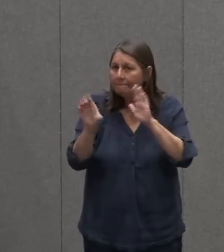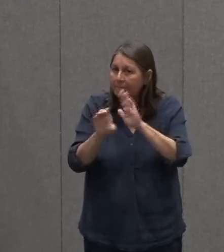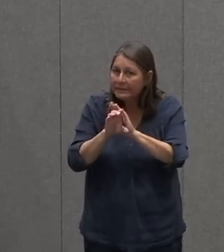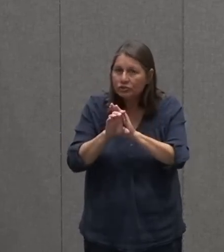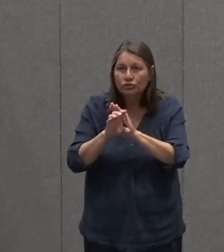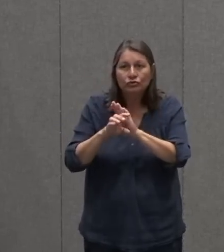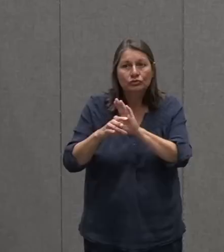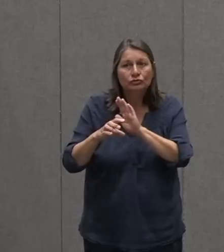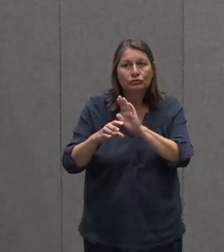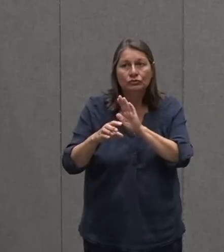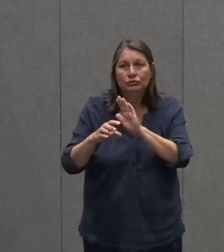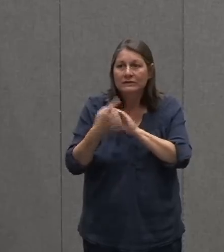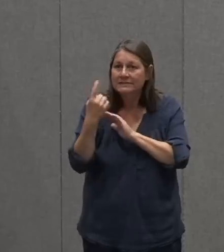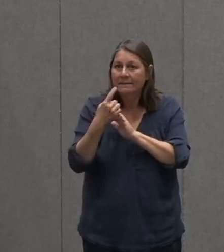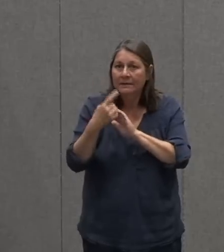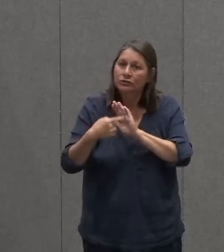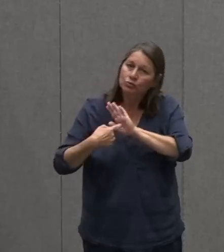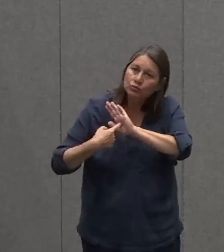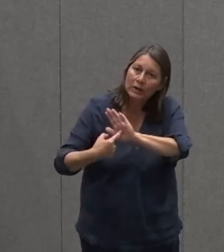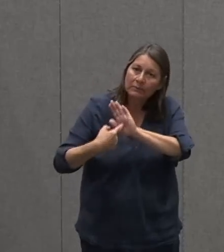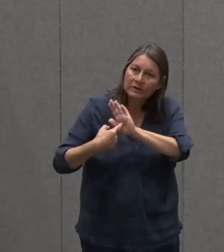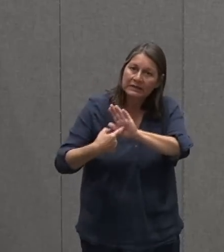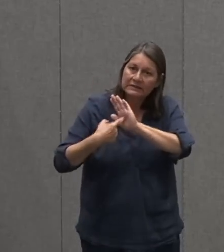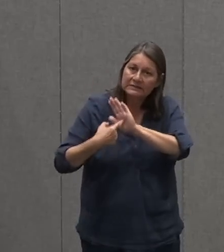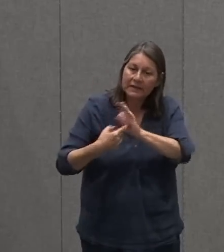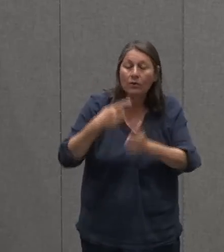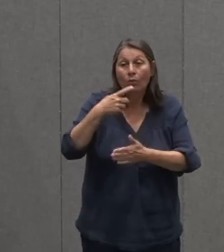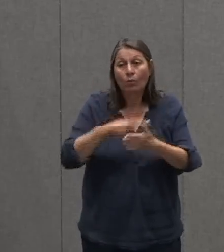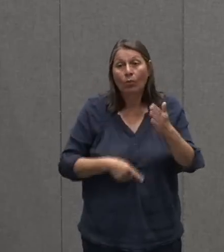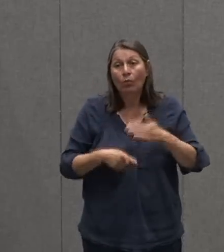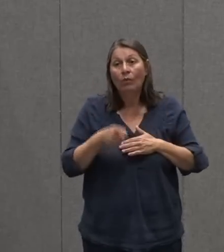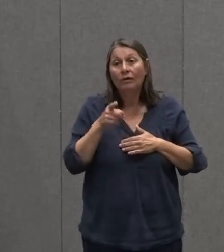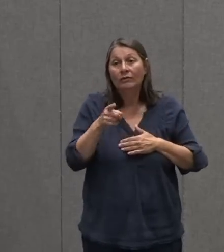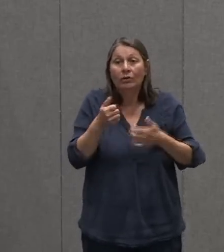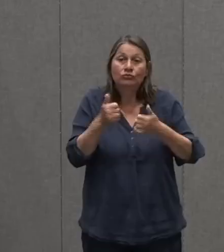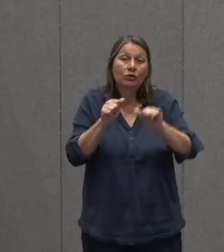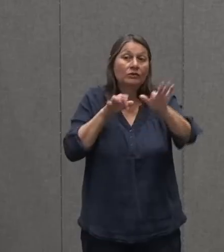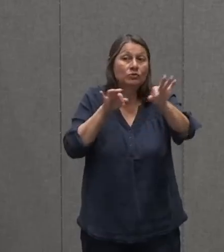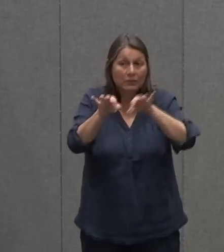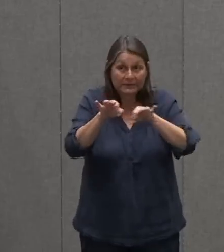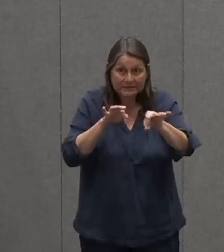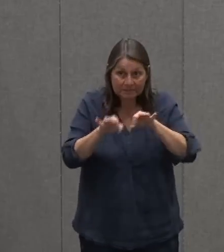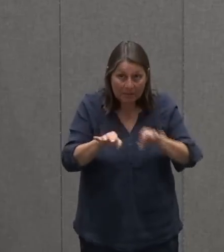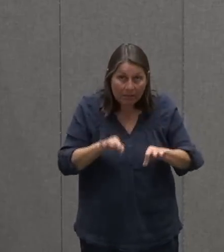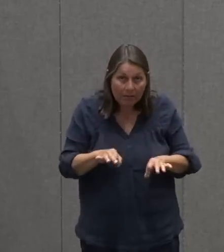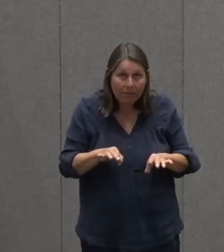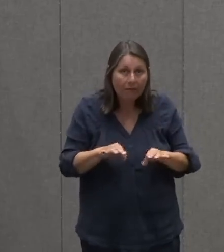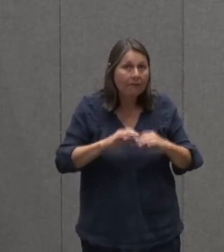whatever it is we're trying to explain something that's happening? How something works?